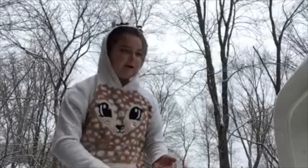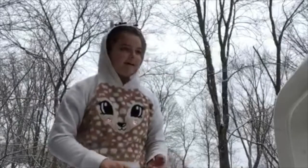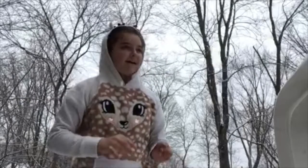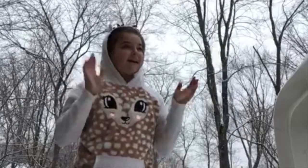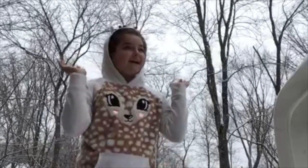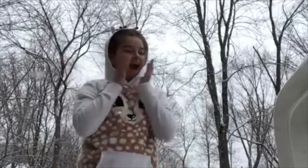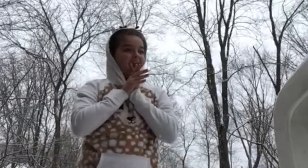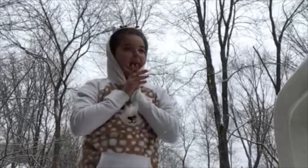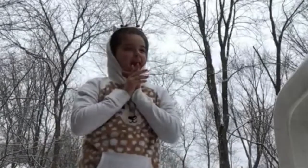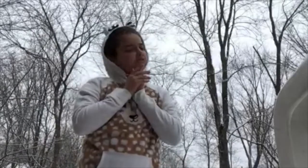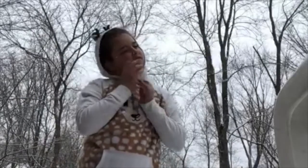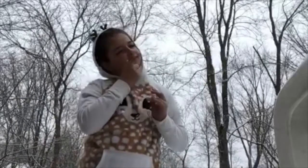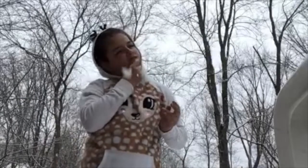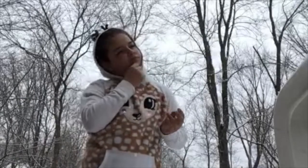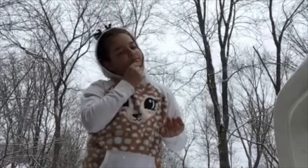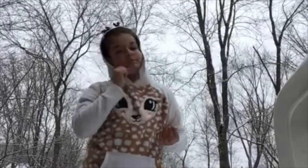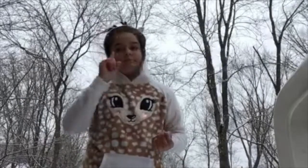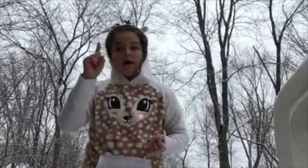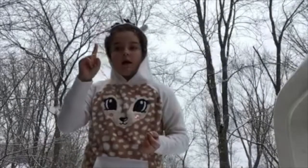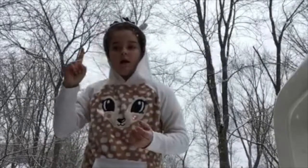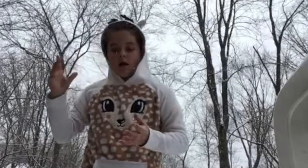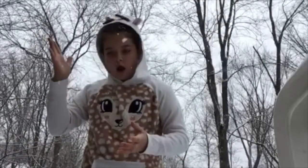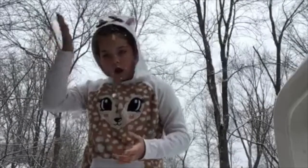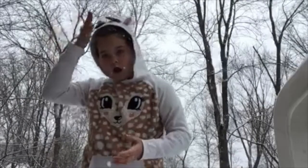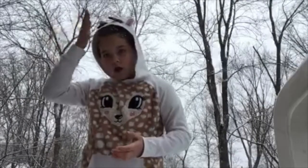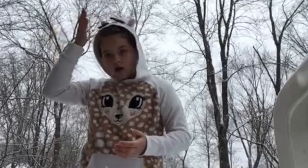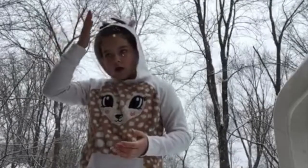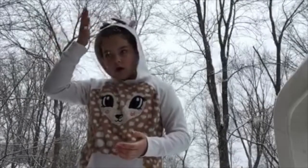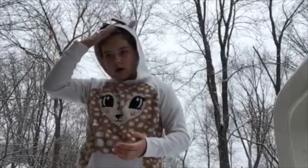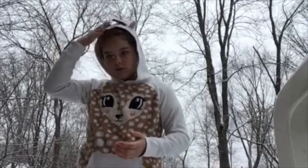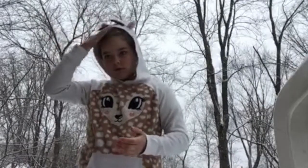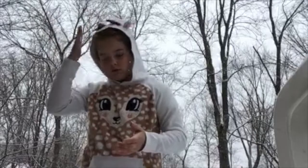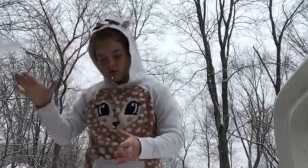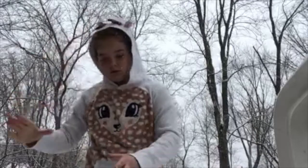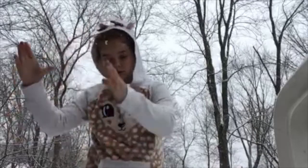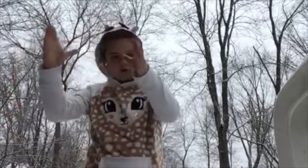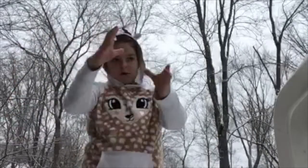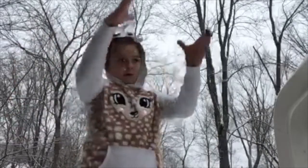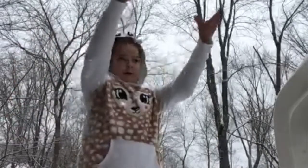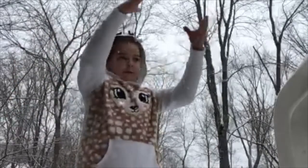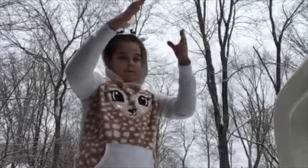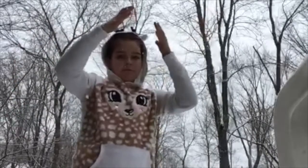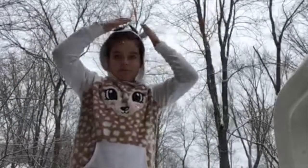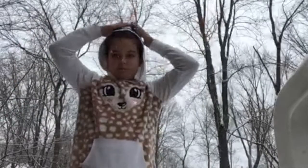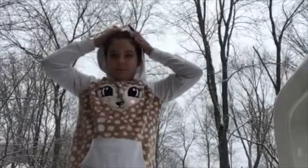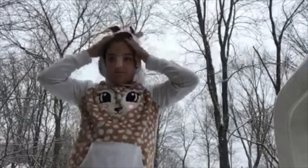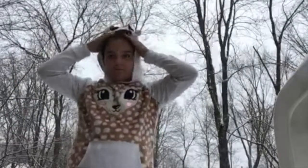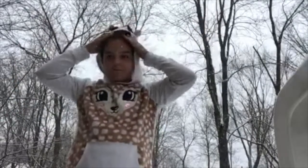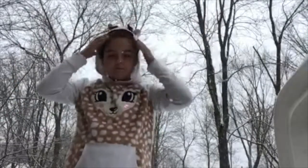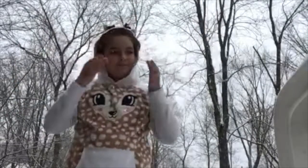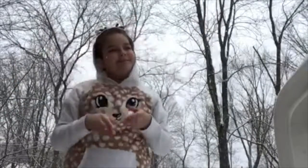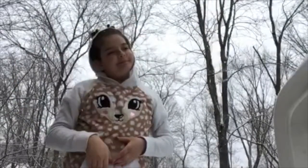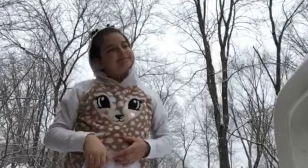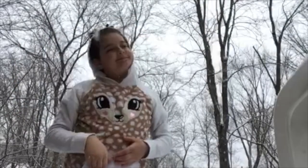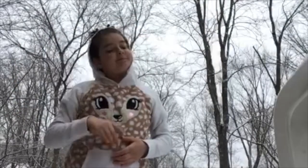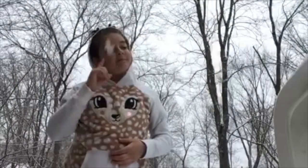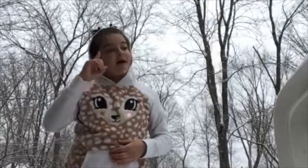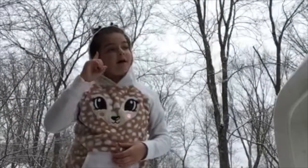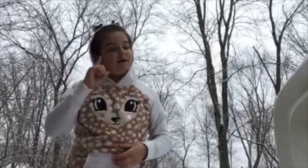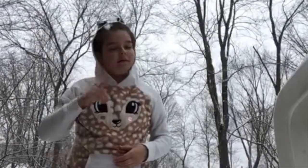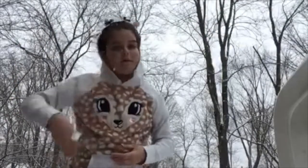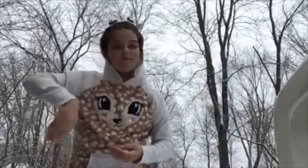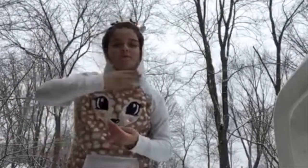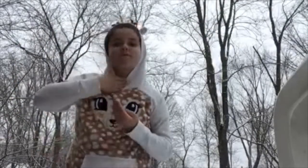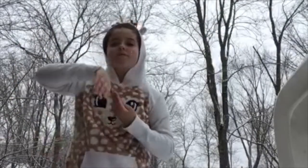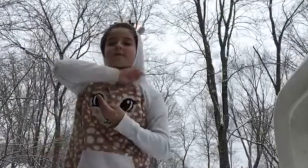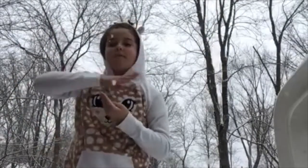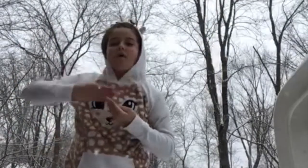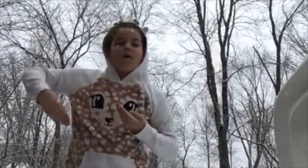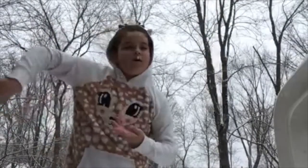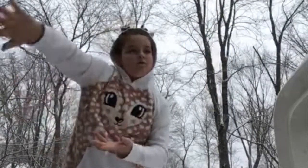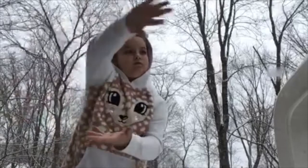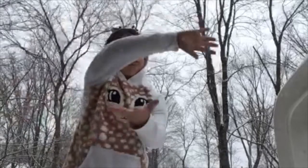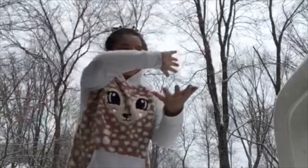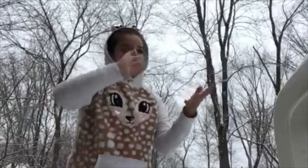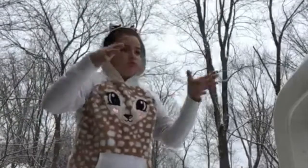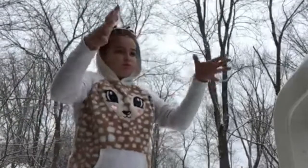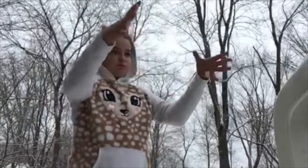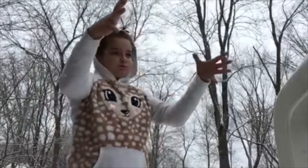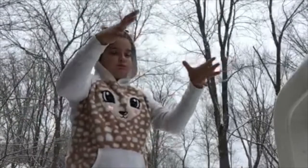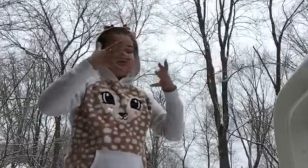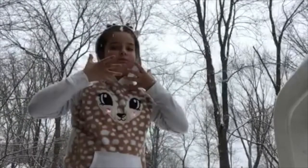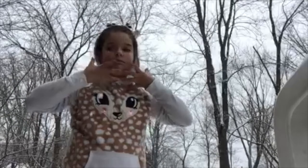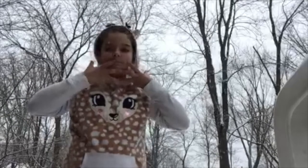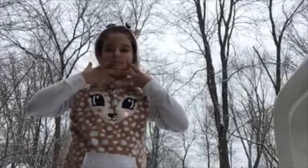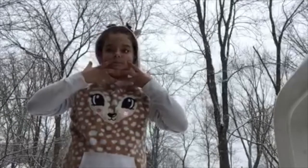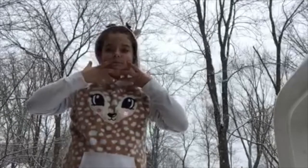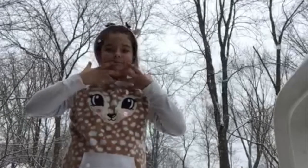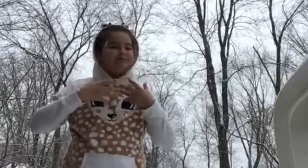and some buttons down the front there now what a hat put it on his head and a scarf wrap it around